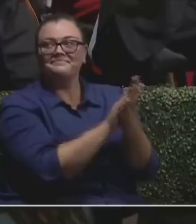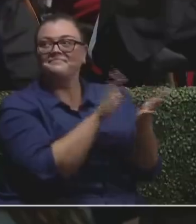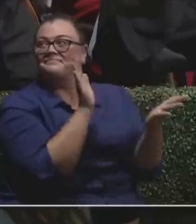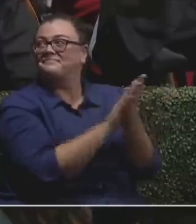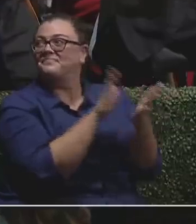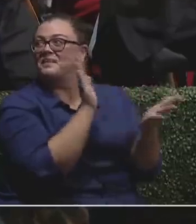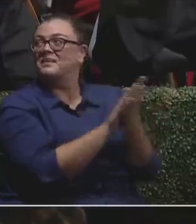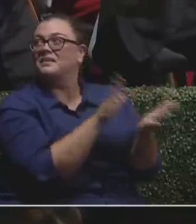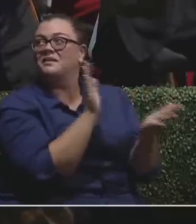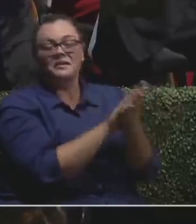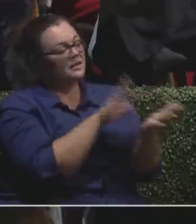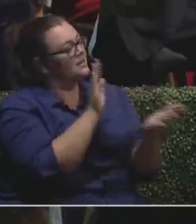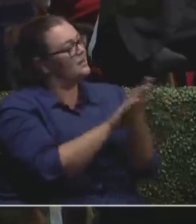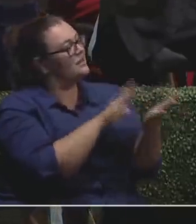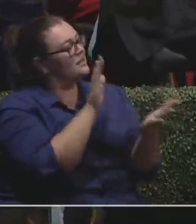CONGRATULATIONS.